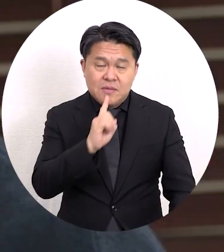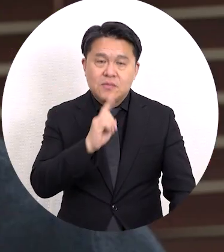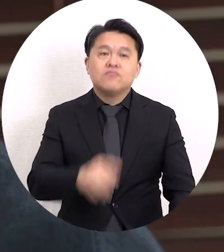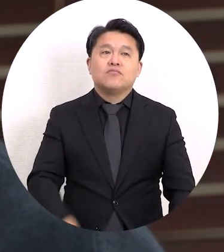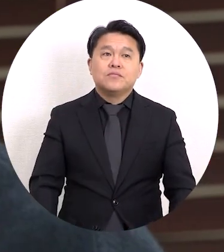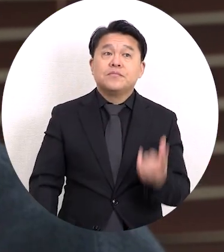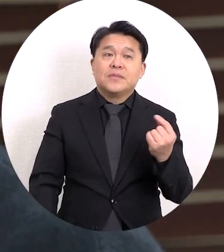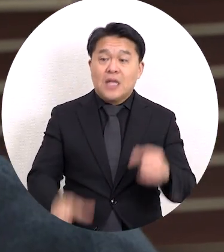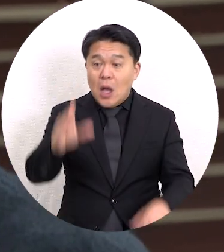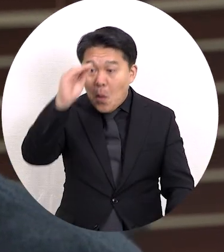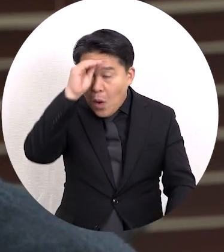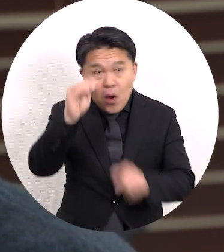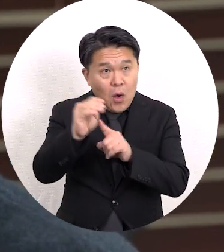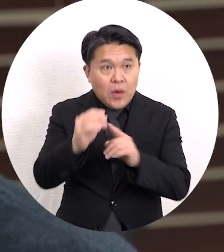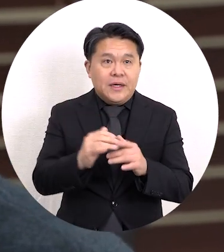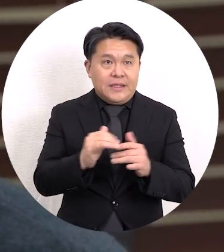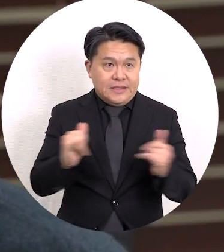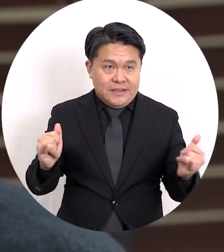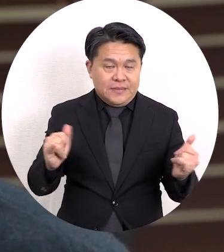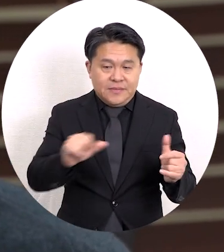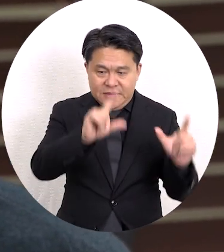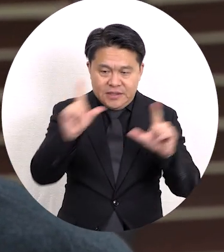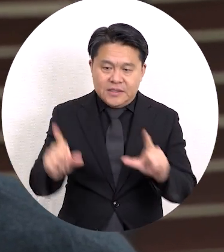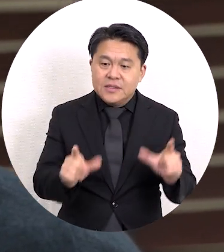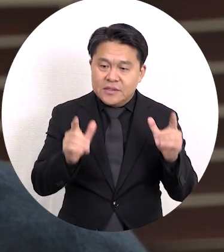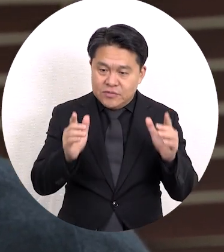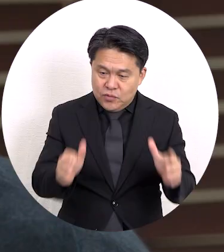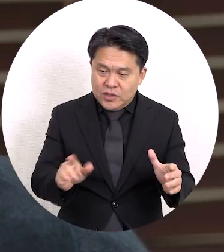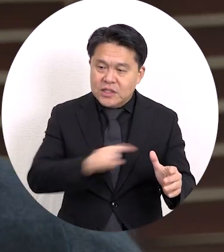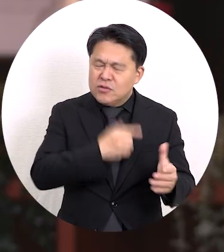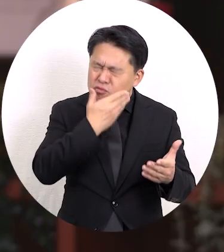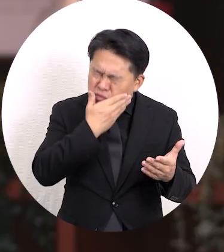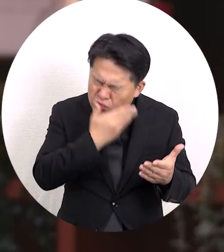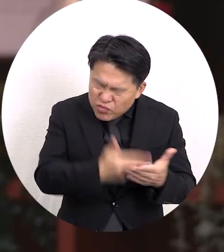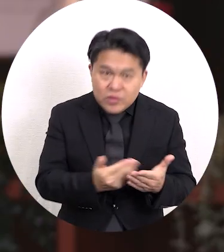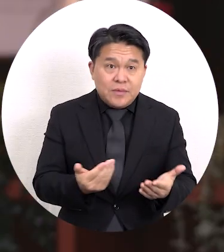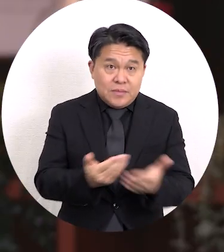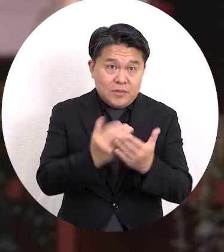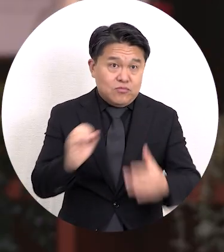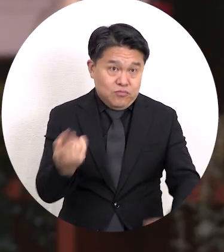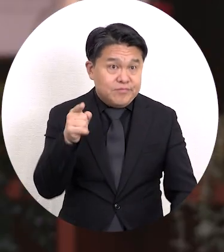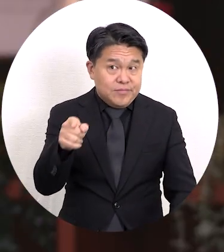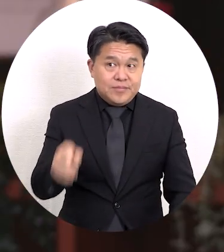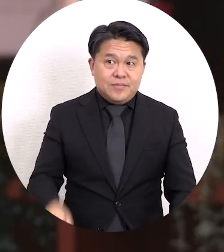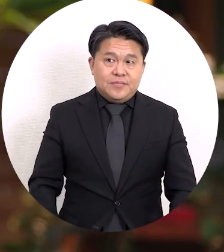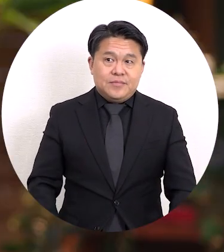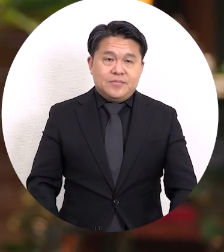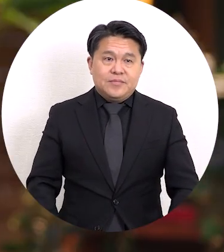I think imitation is one of the most important developmental mechanisms in our lives. What's really interesting